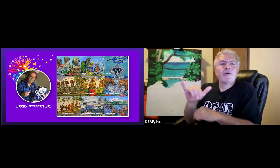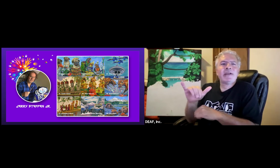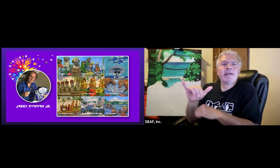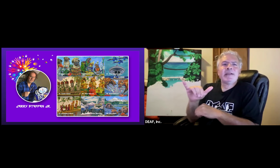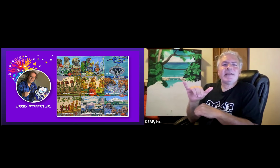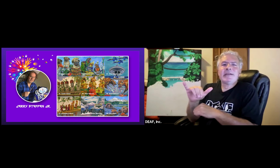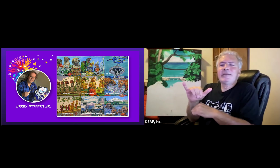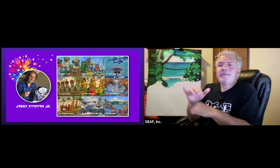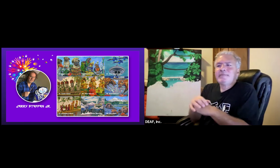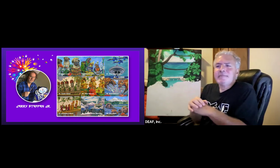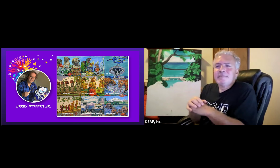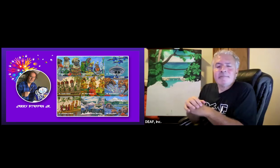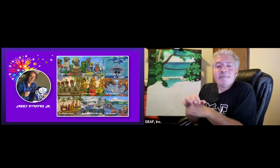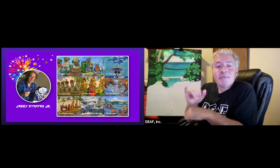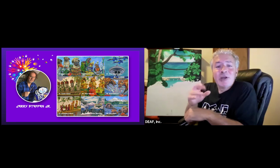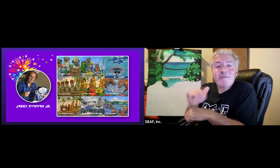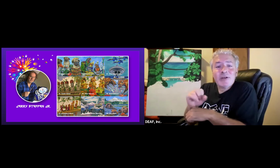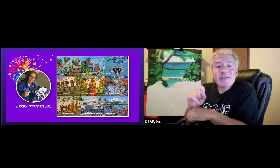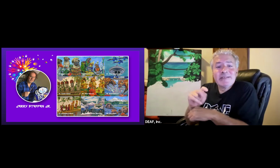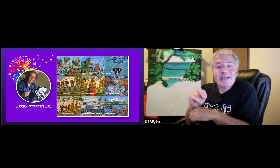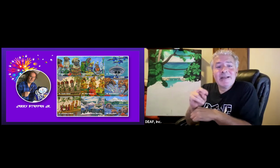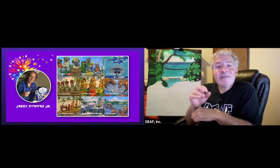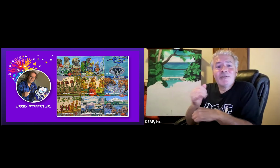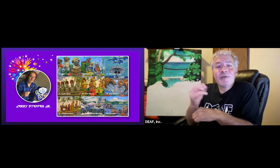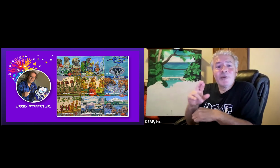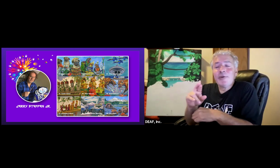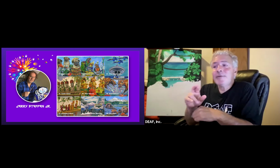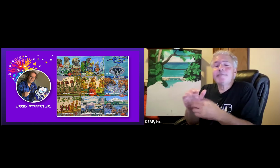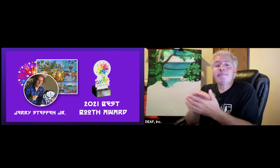Jerry Steffen Jr.